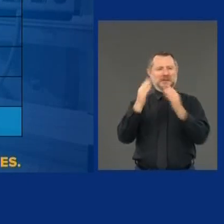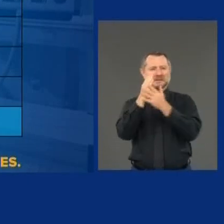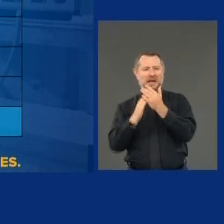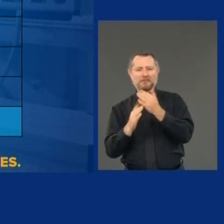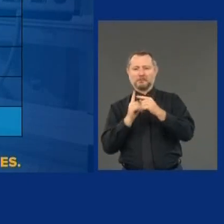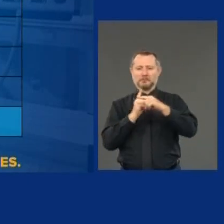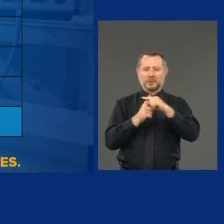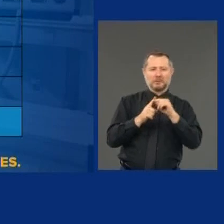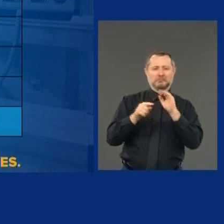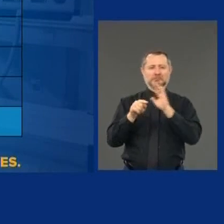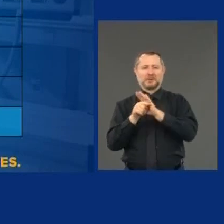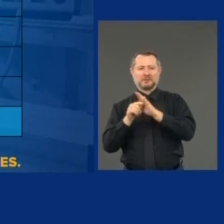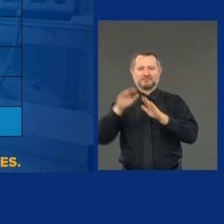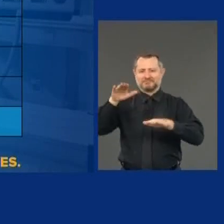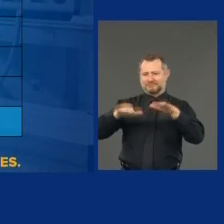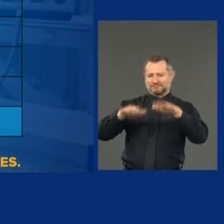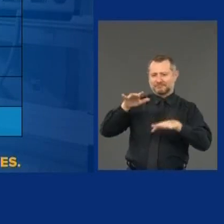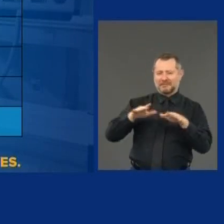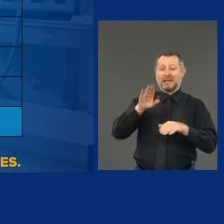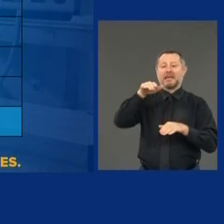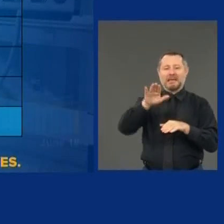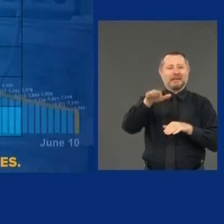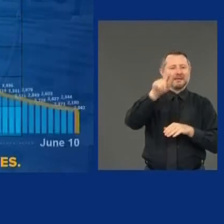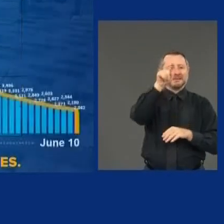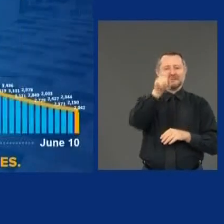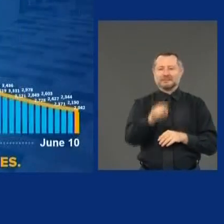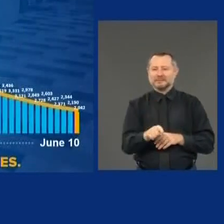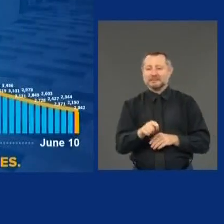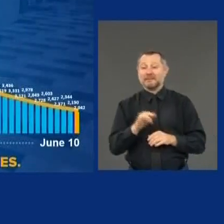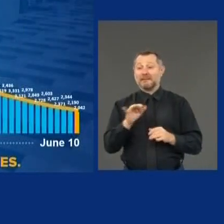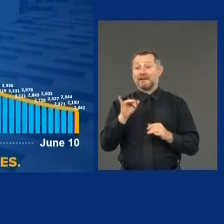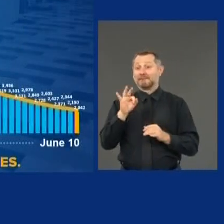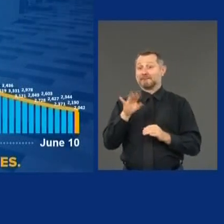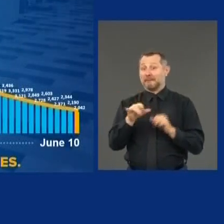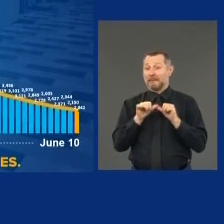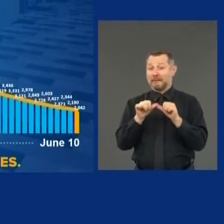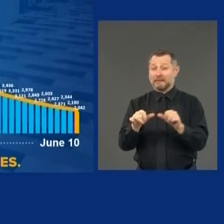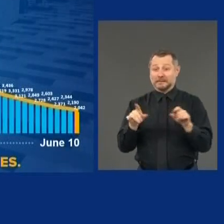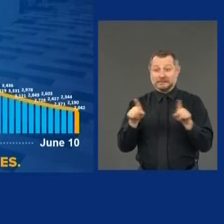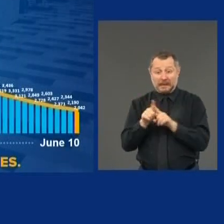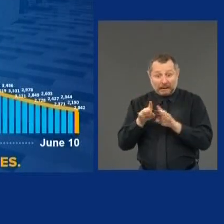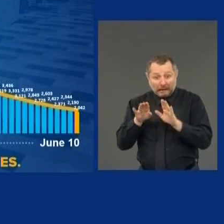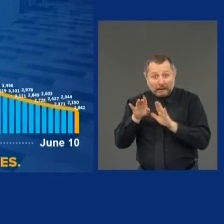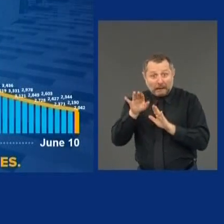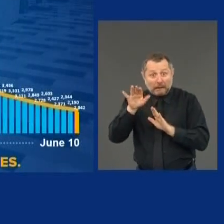AND, AGAIN, YOU'LL SEE PLUS OR MINUS DEVIATIONS, BUT YOU WANT